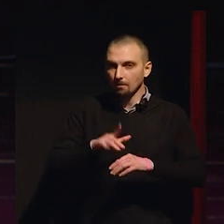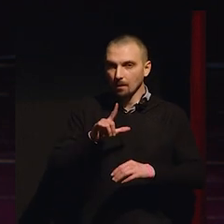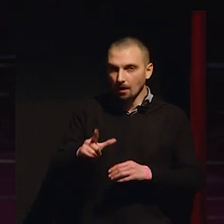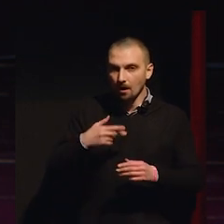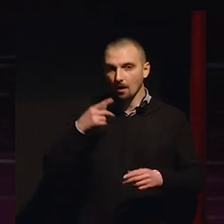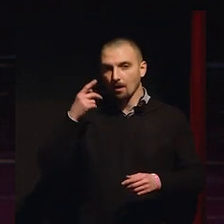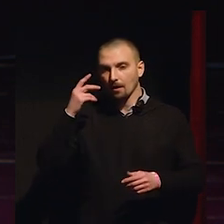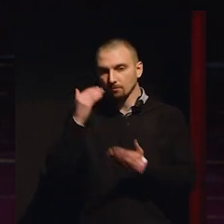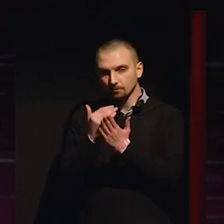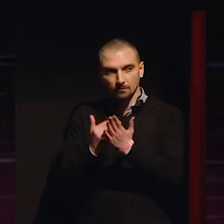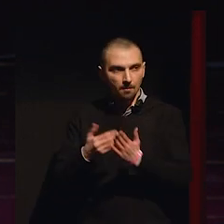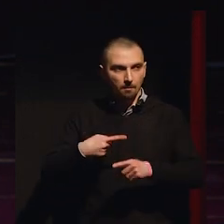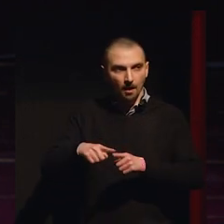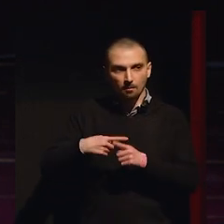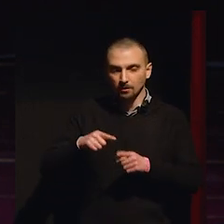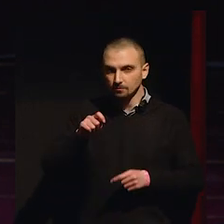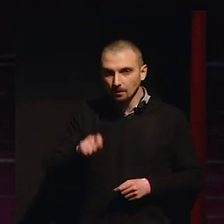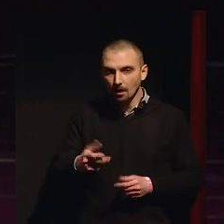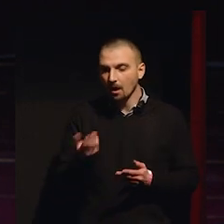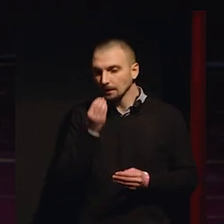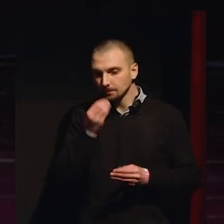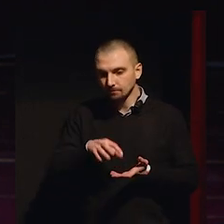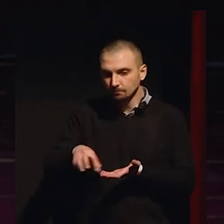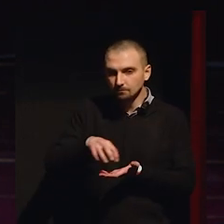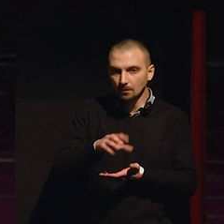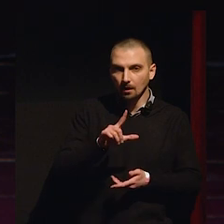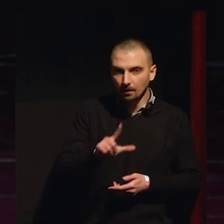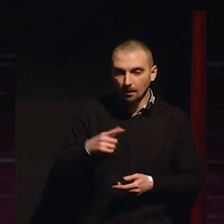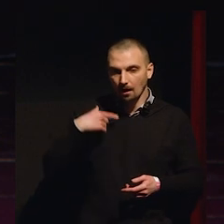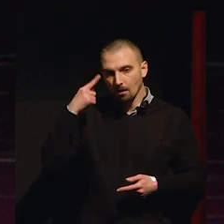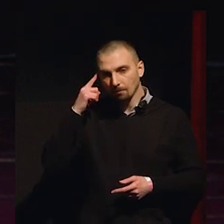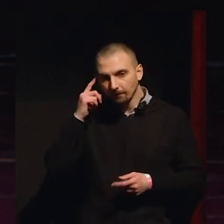We tried to create both economic and balanced meals with the language of science.